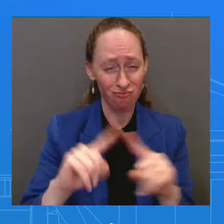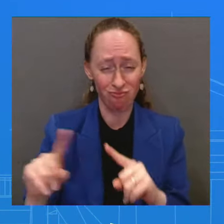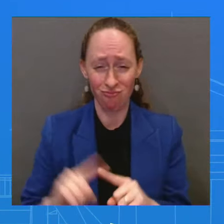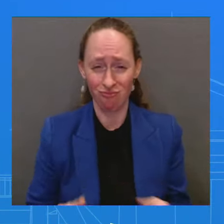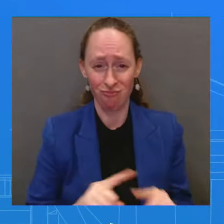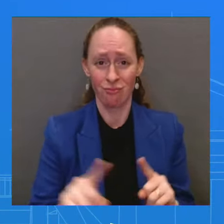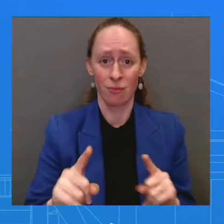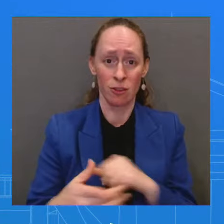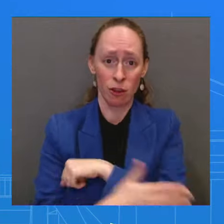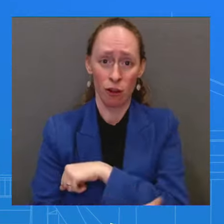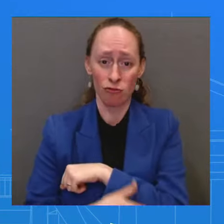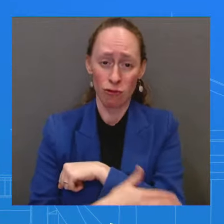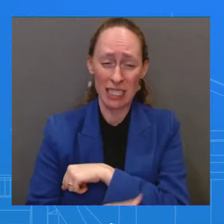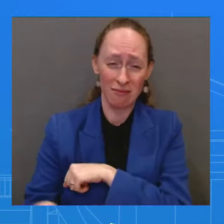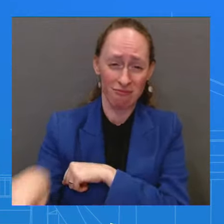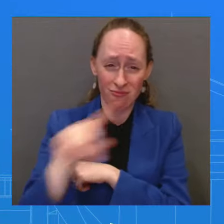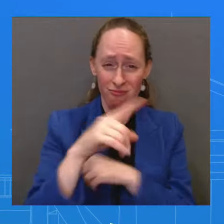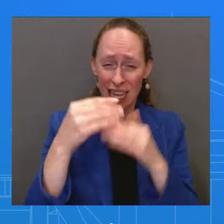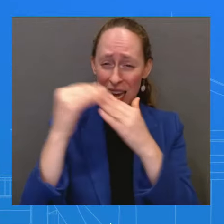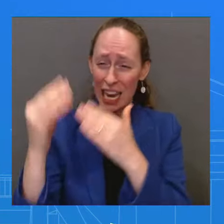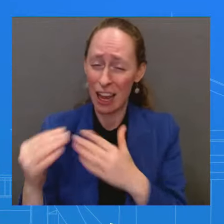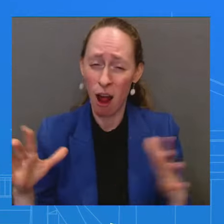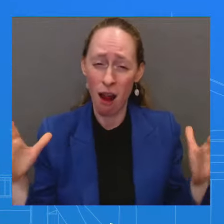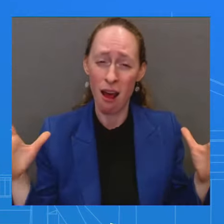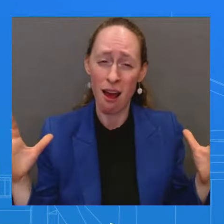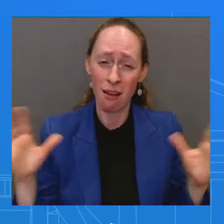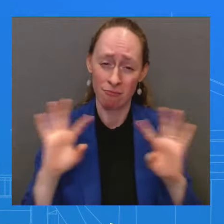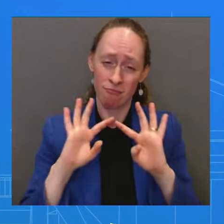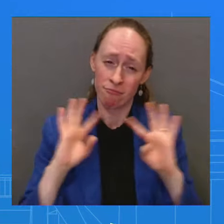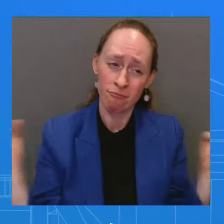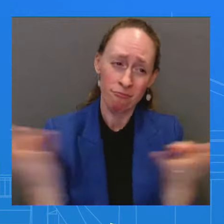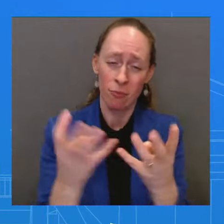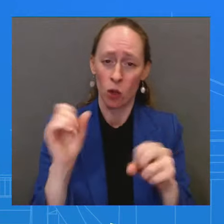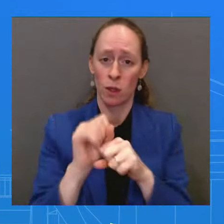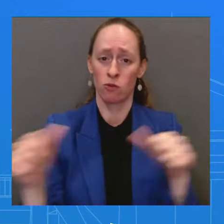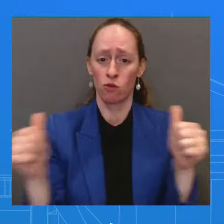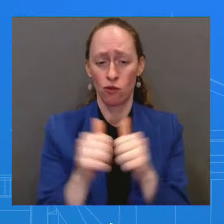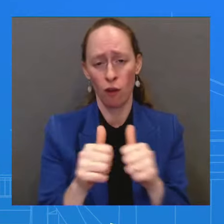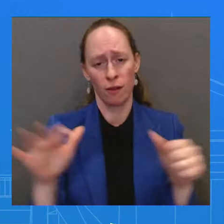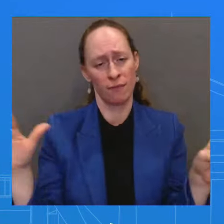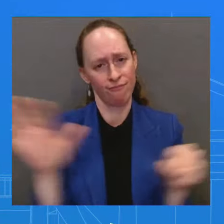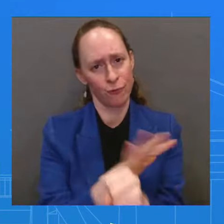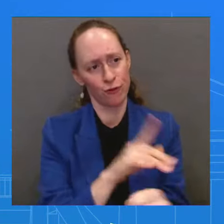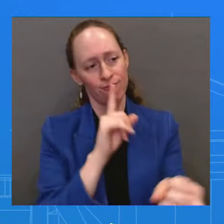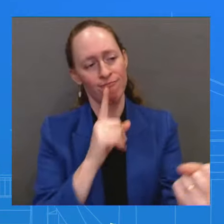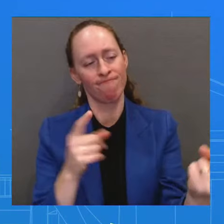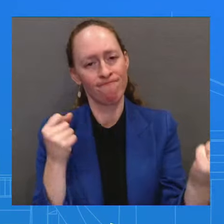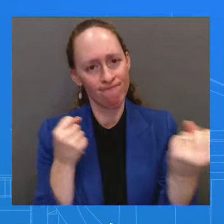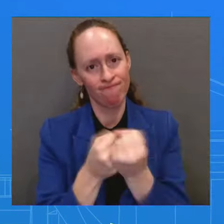to bring forth a commitment to Ukraine as they are bravely fighting for their -- their freedom -- right? -- fighting for their democracy.